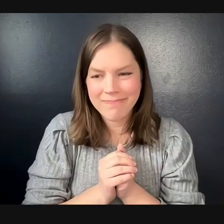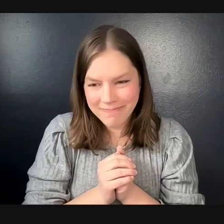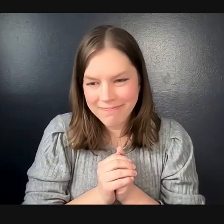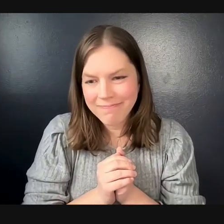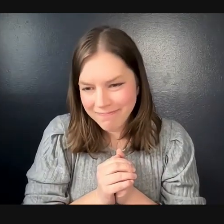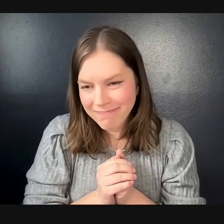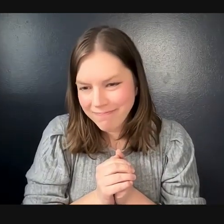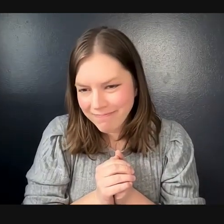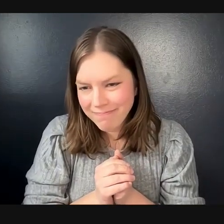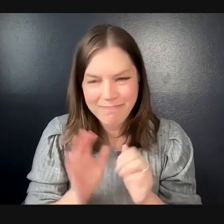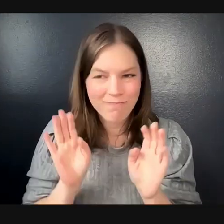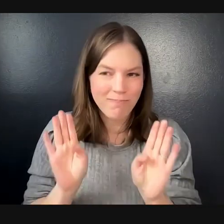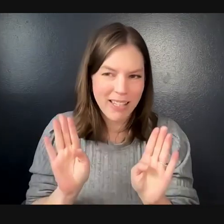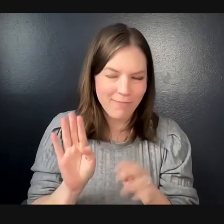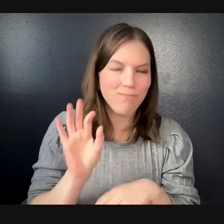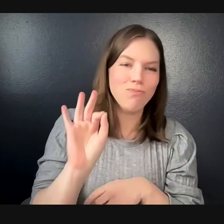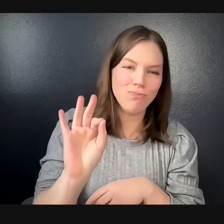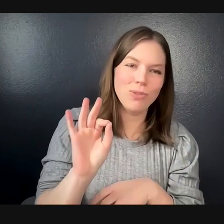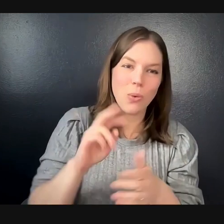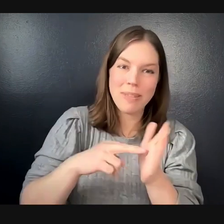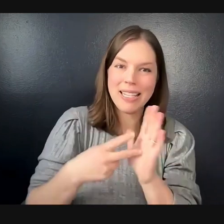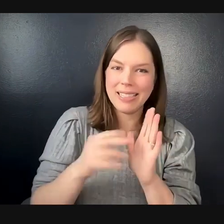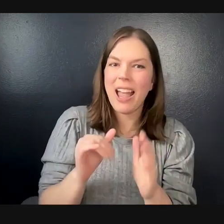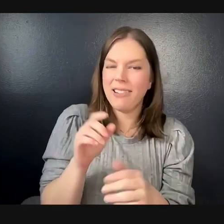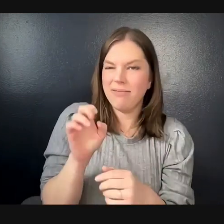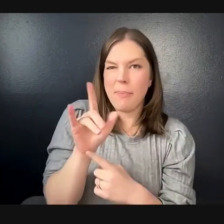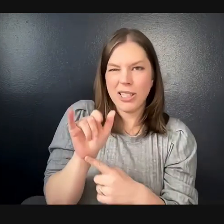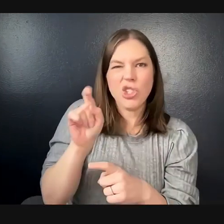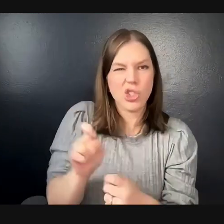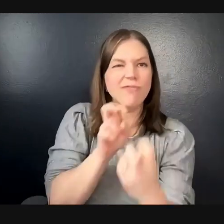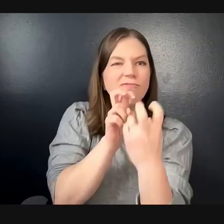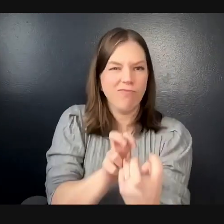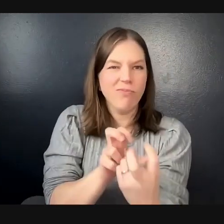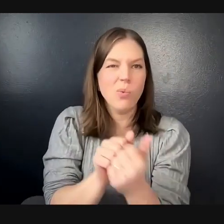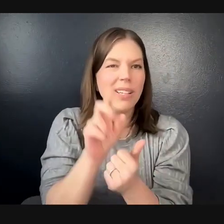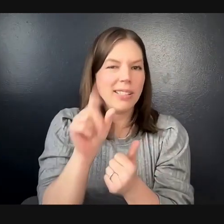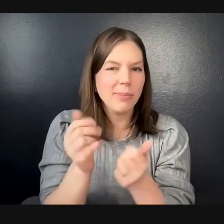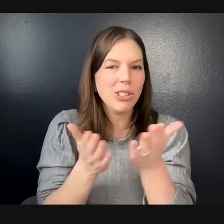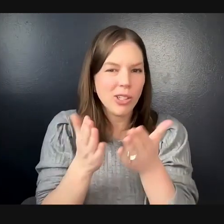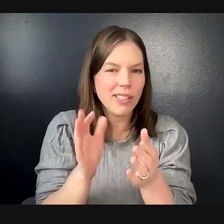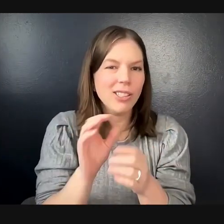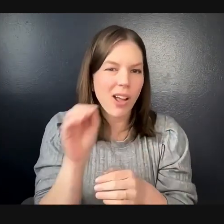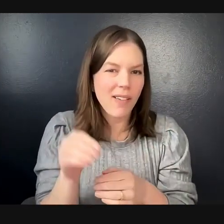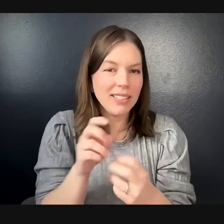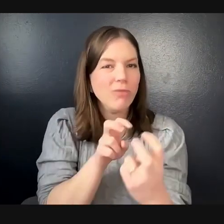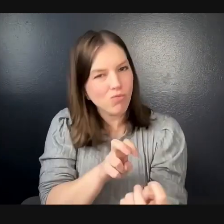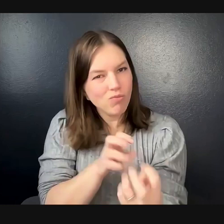already in your tool belt. And that is fantastic. That Emily should go to the Disability Services Office,